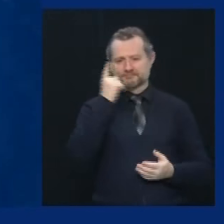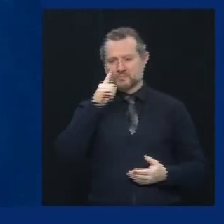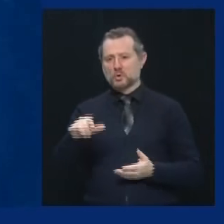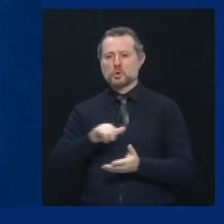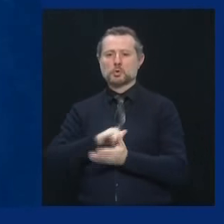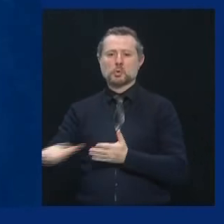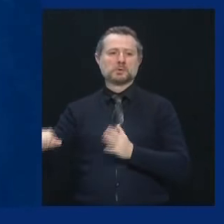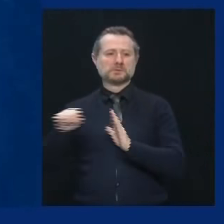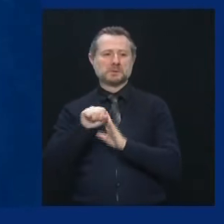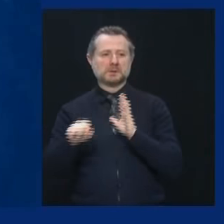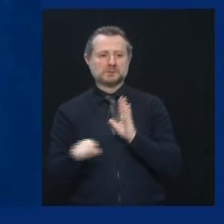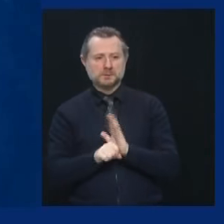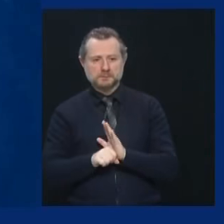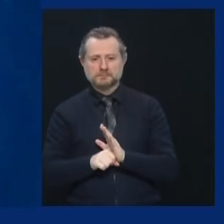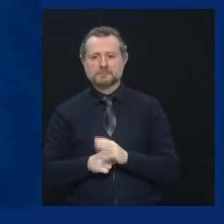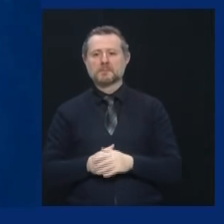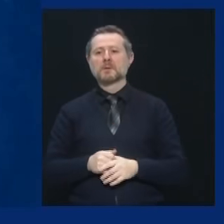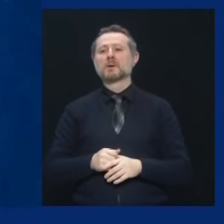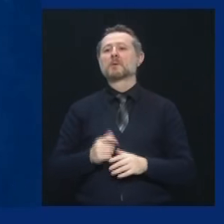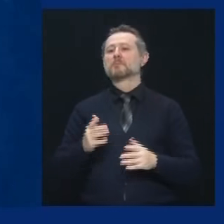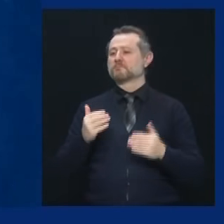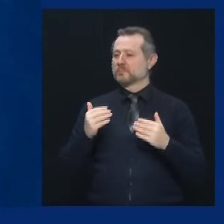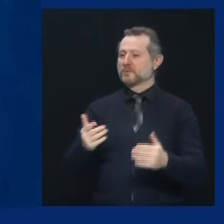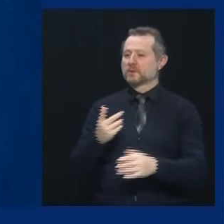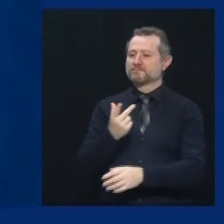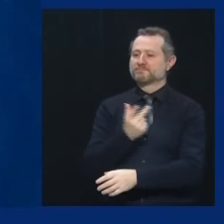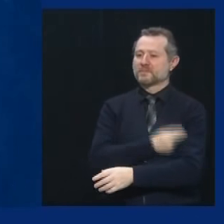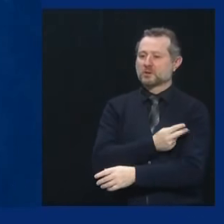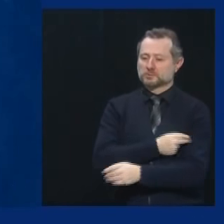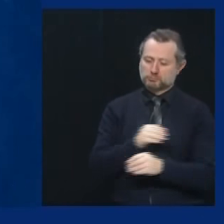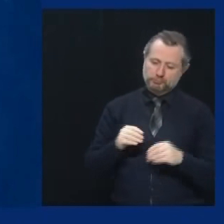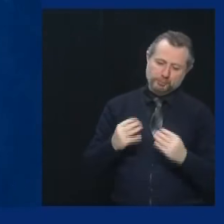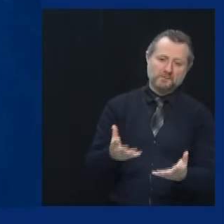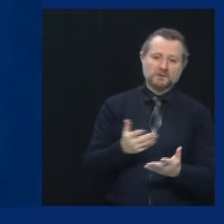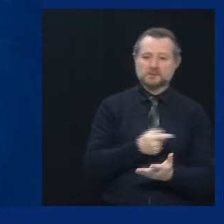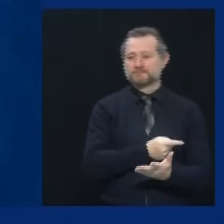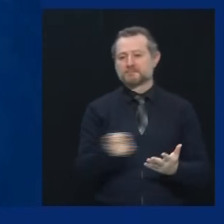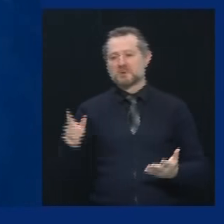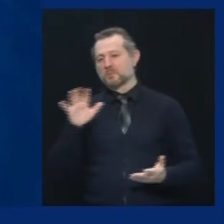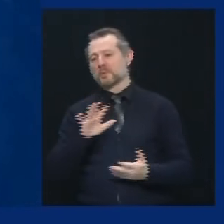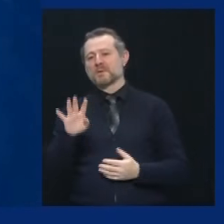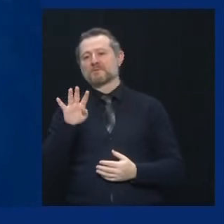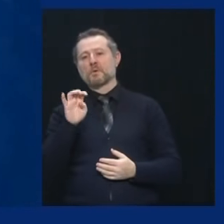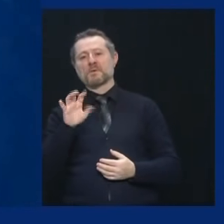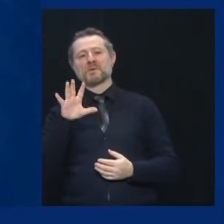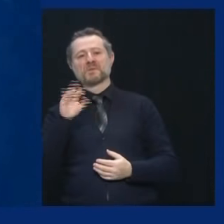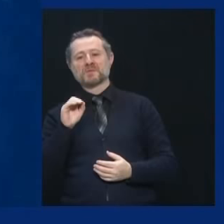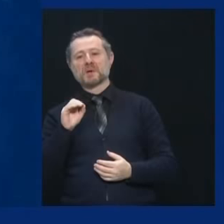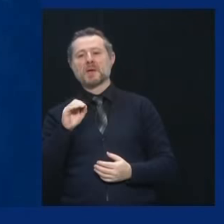ALL THE NUMBERS ARE DOWN ACROSS THE STATE. SO THEN WE FOCUS ON WHO'S